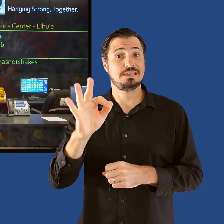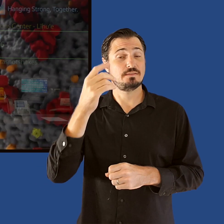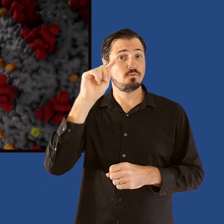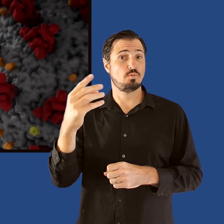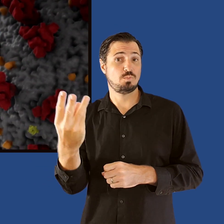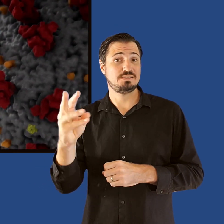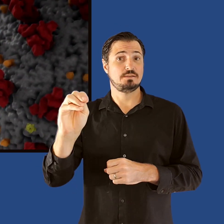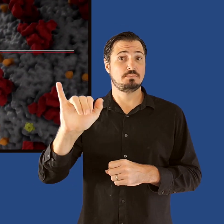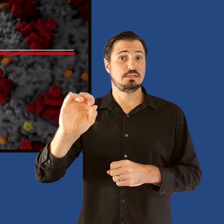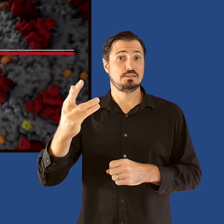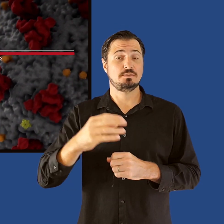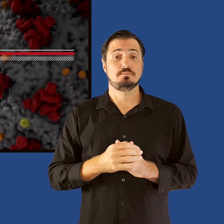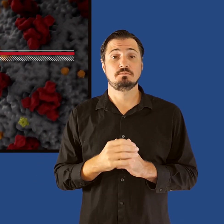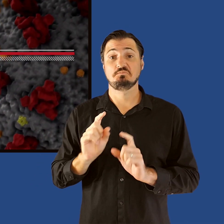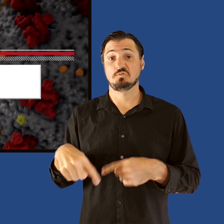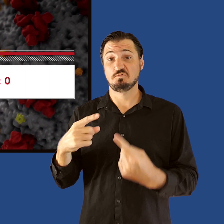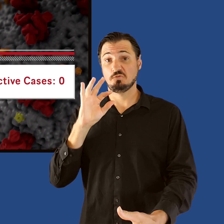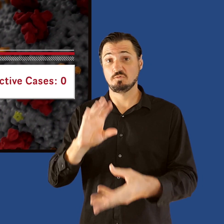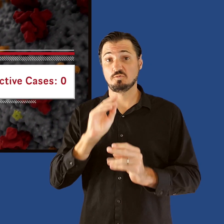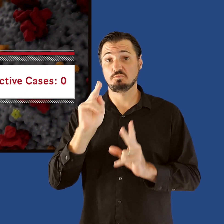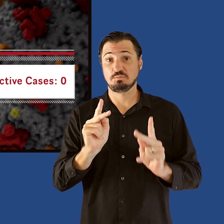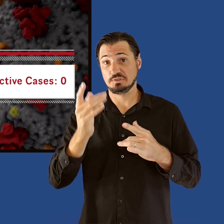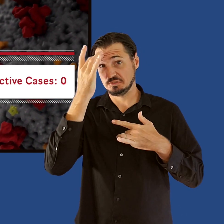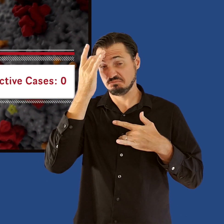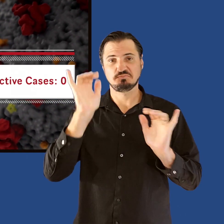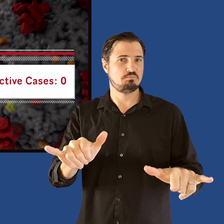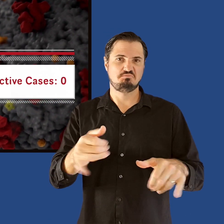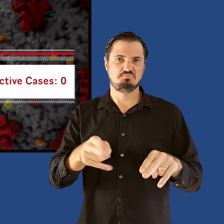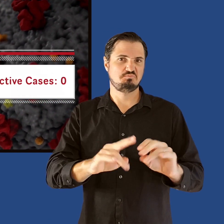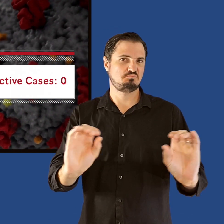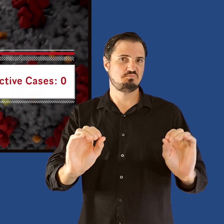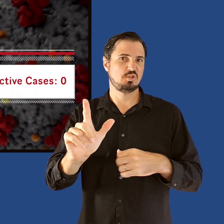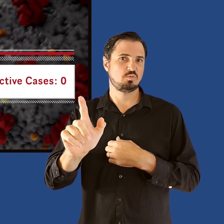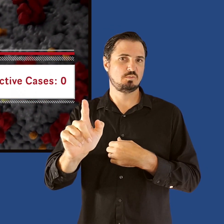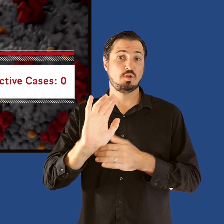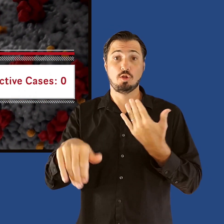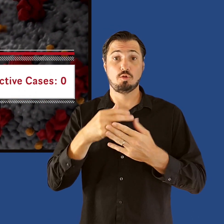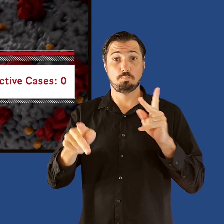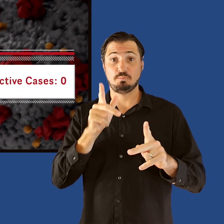Our cumulative number of confirmed cases remains at 21, and all cases have now recovered or left the island.